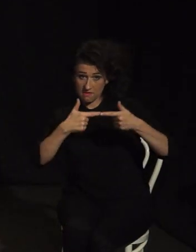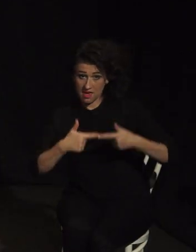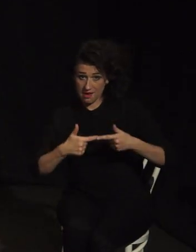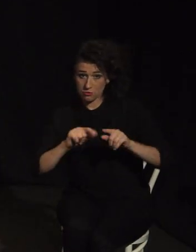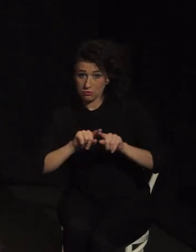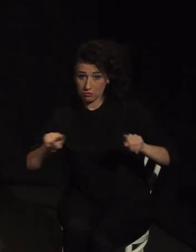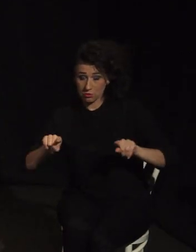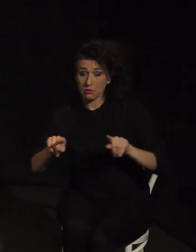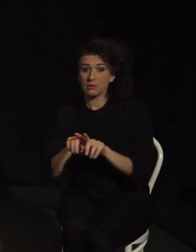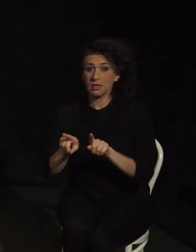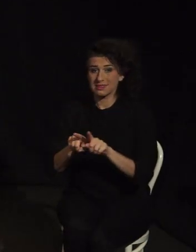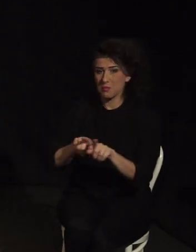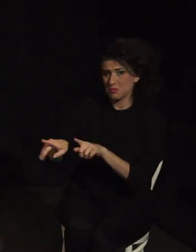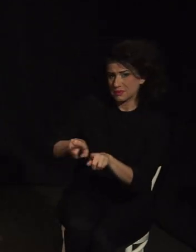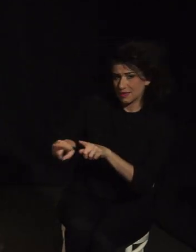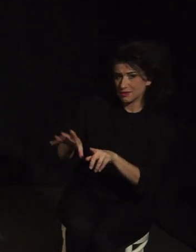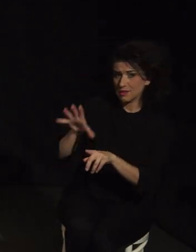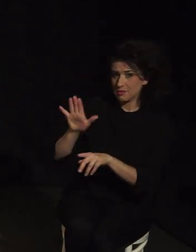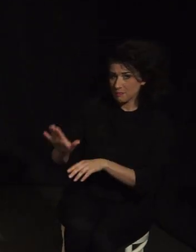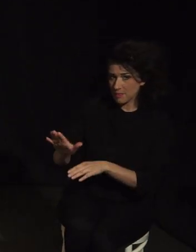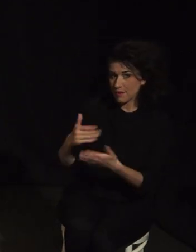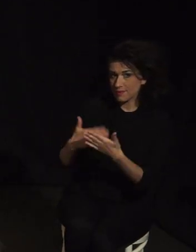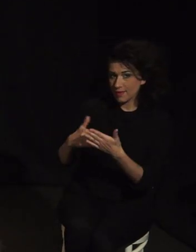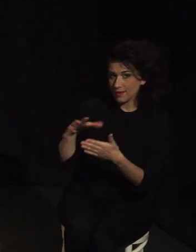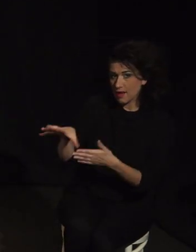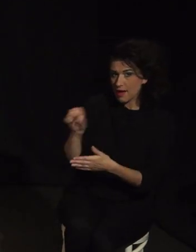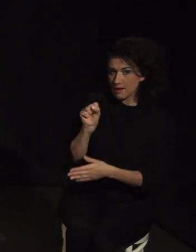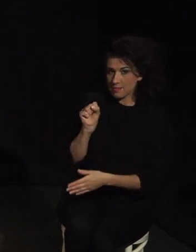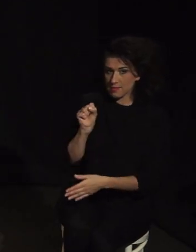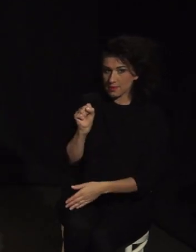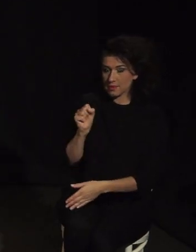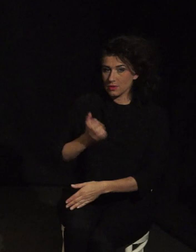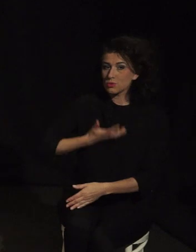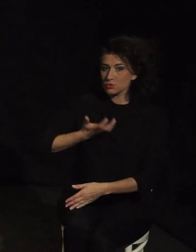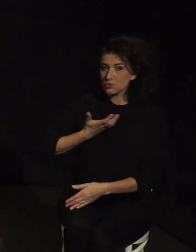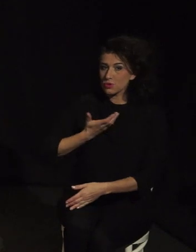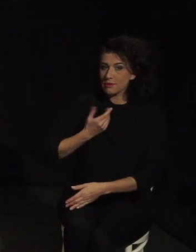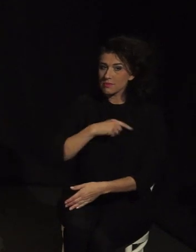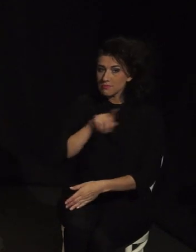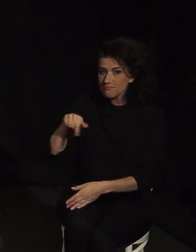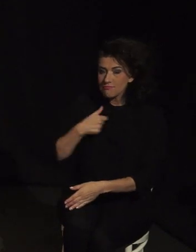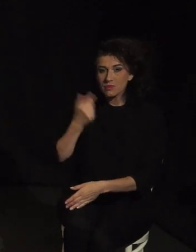We can then try to understand it in some way,